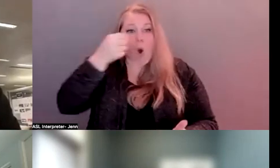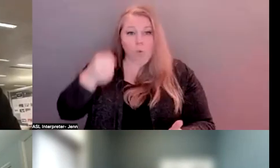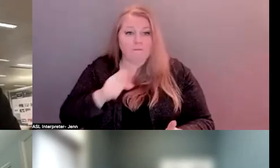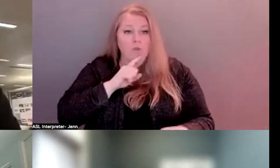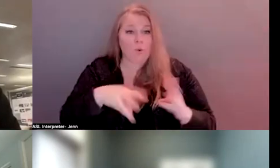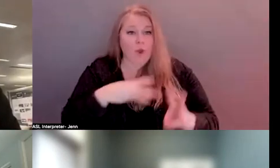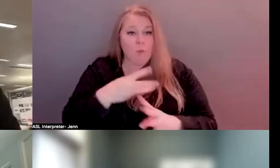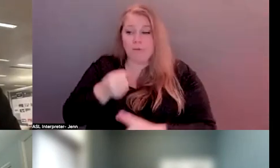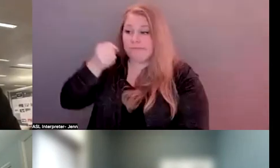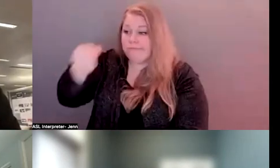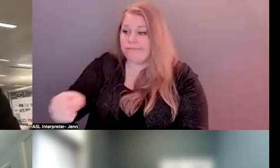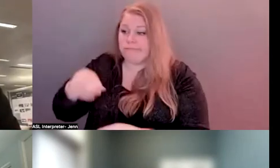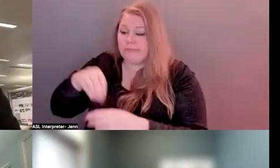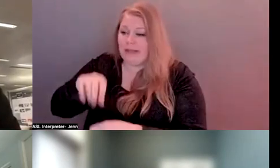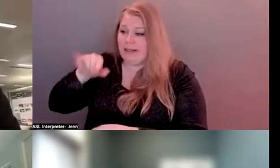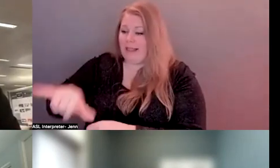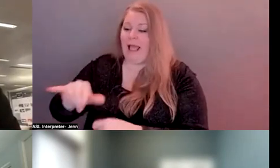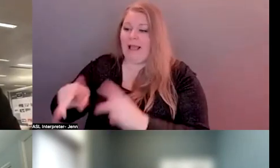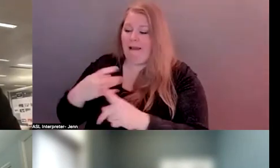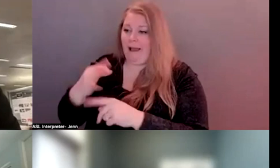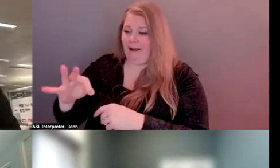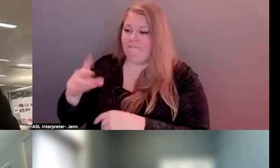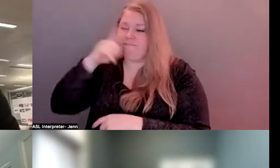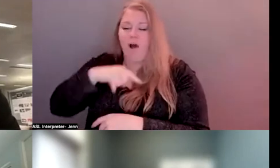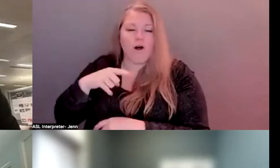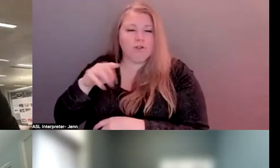work so hard to make that false reality accessible.